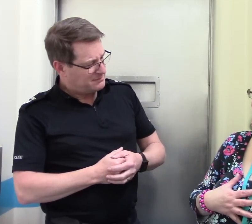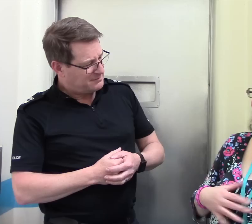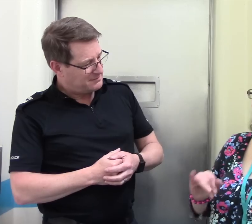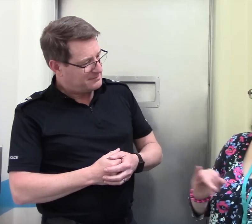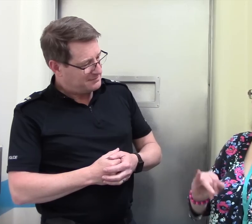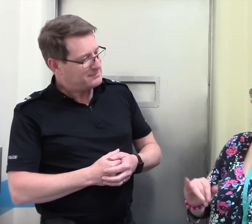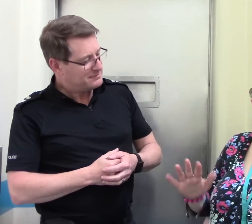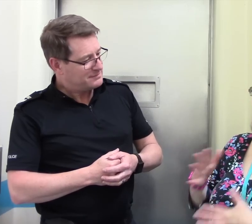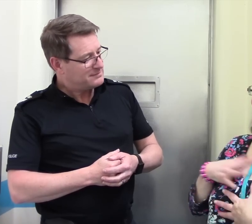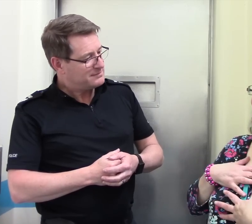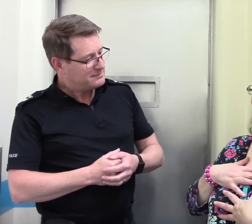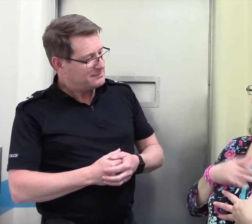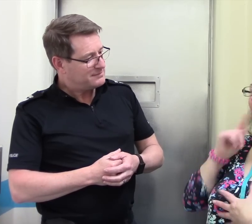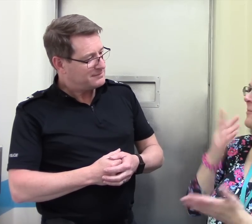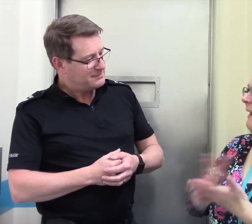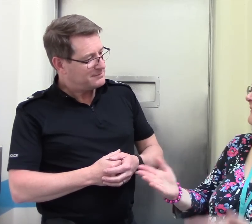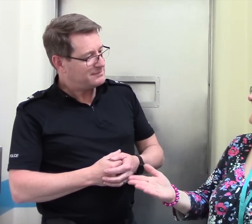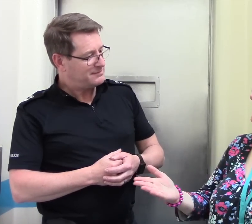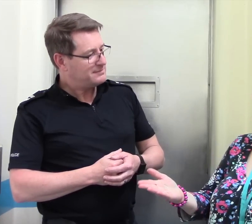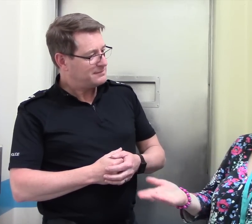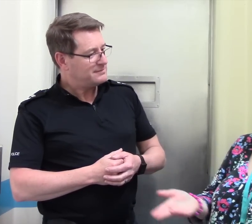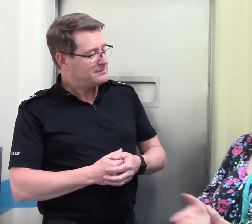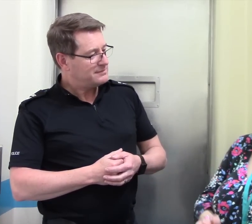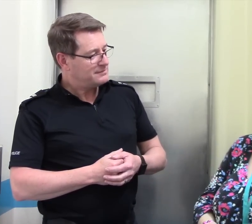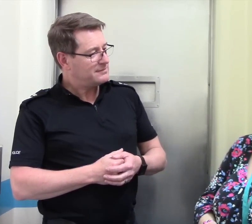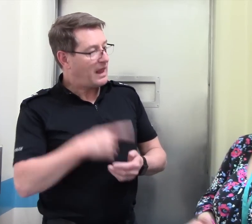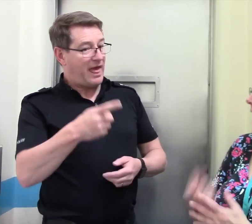Catherine: It felt awful, I couldn't believe it happened to me.